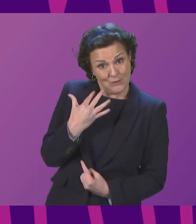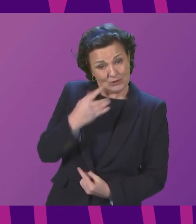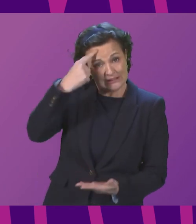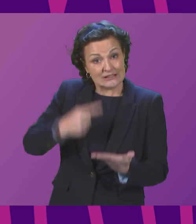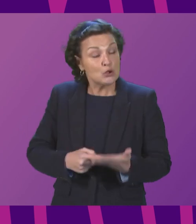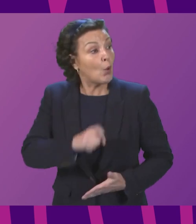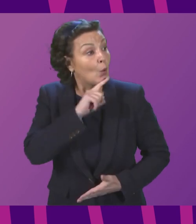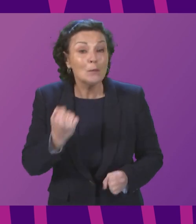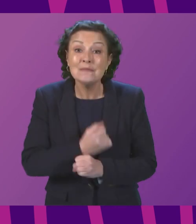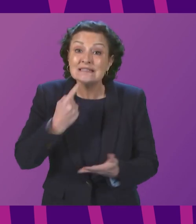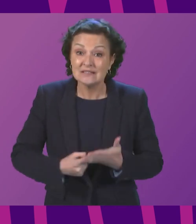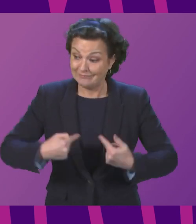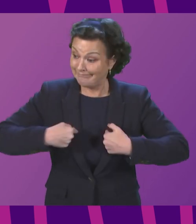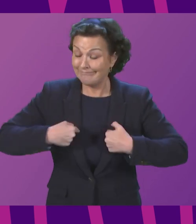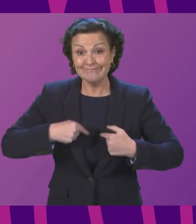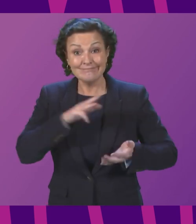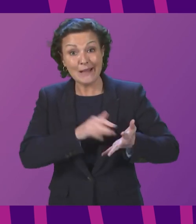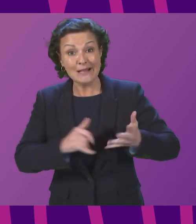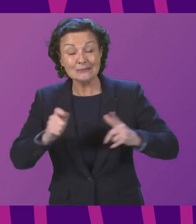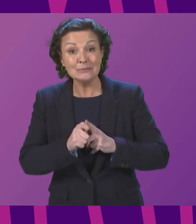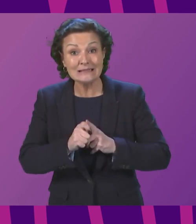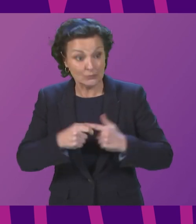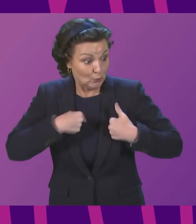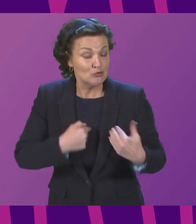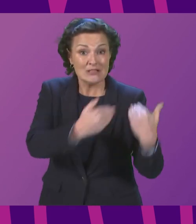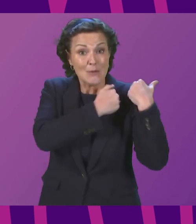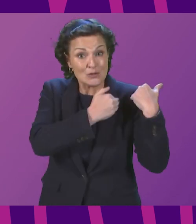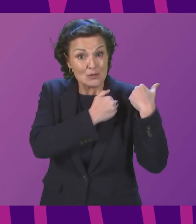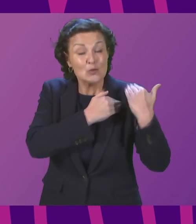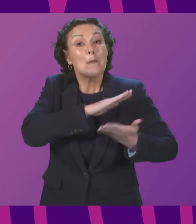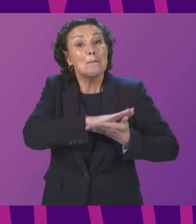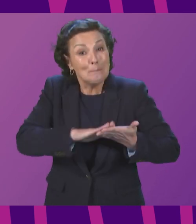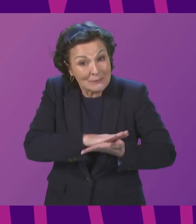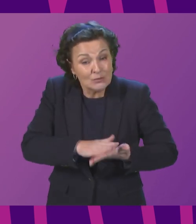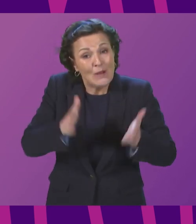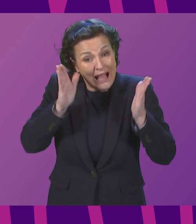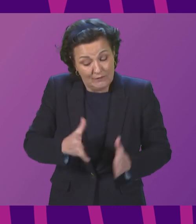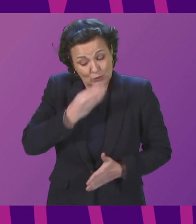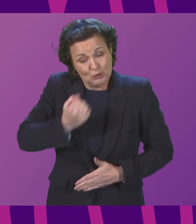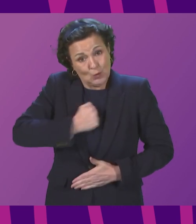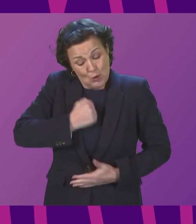carry that responsibility, and that involves the application of judgment. That is what